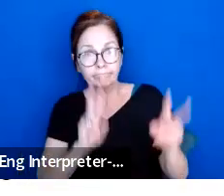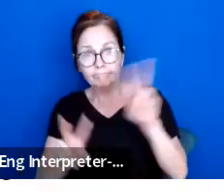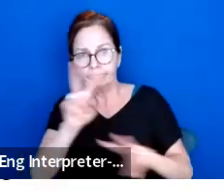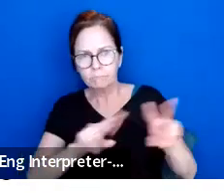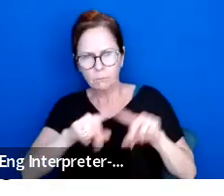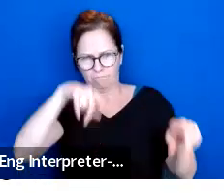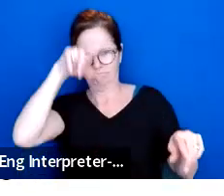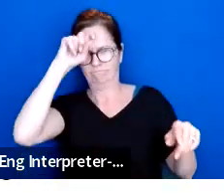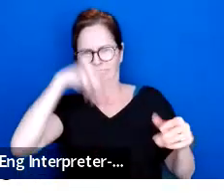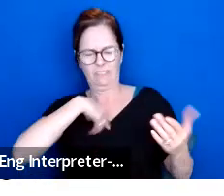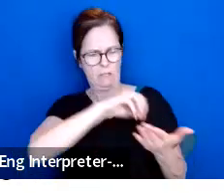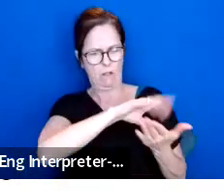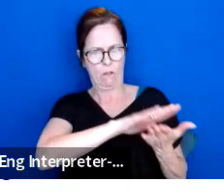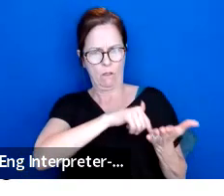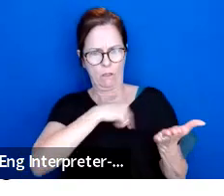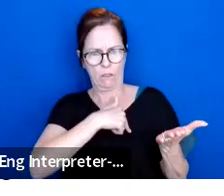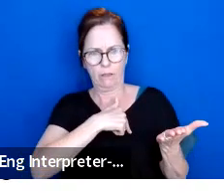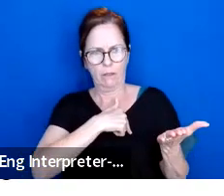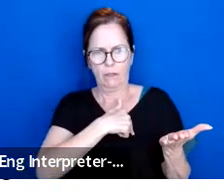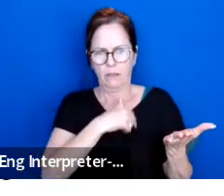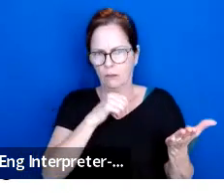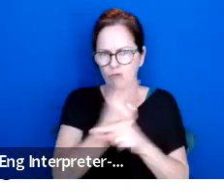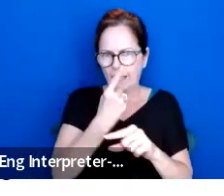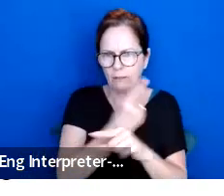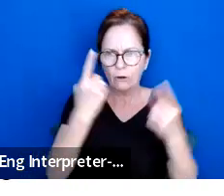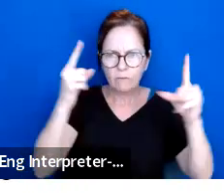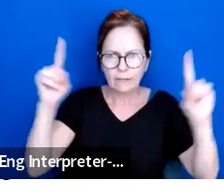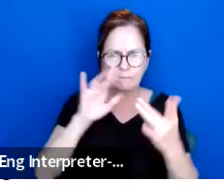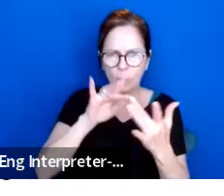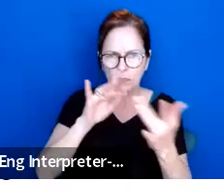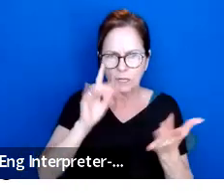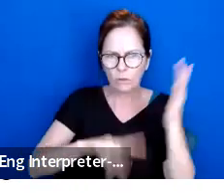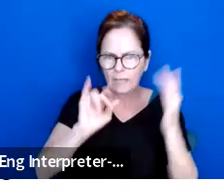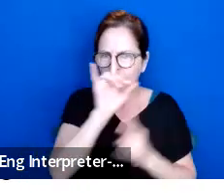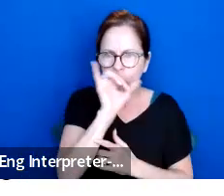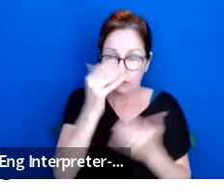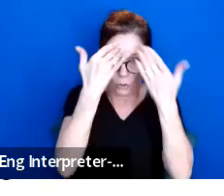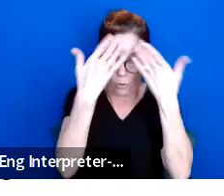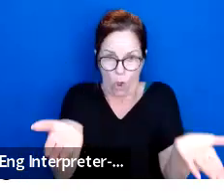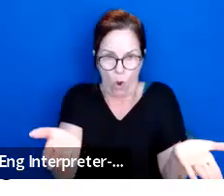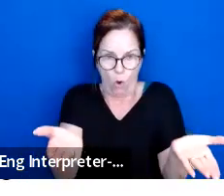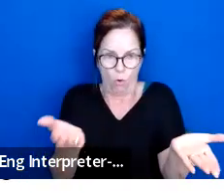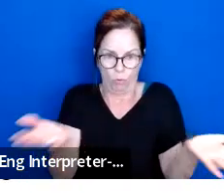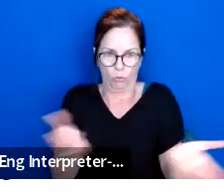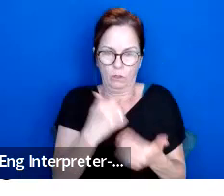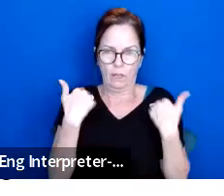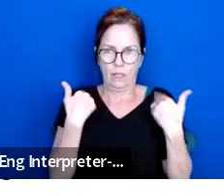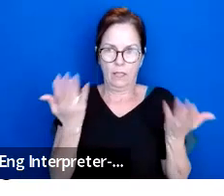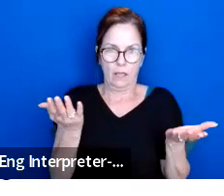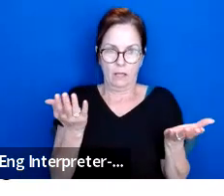How, let's say regular and effective contact is made. You know, with, without evidence to the contrary.